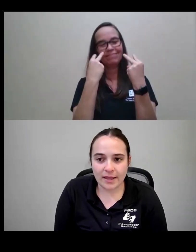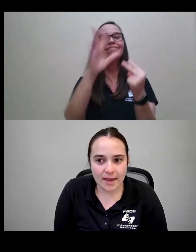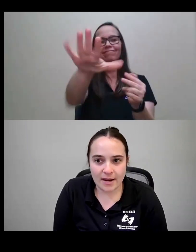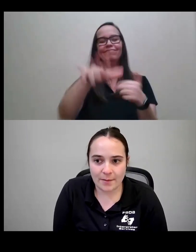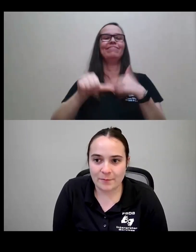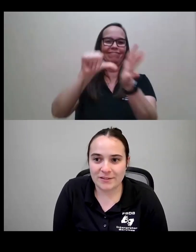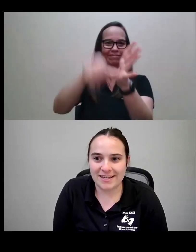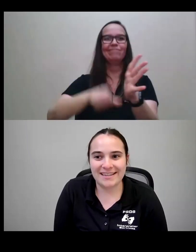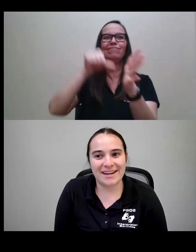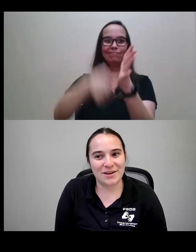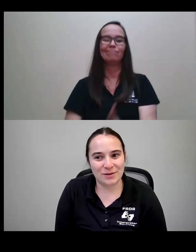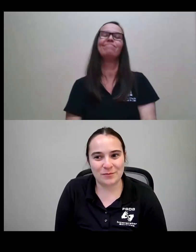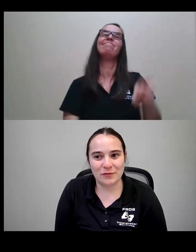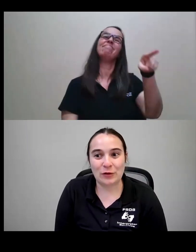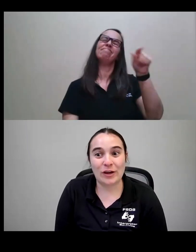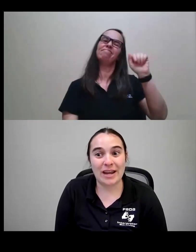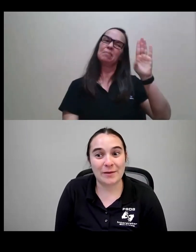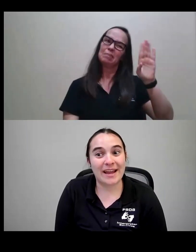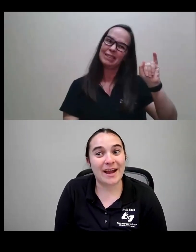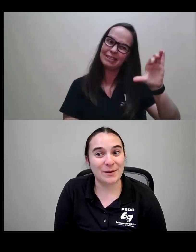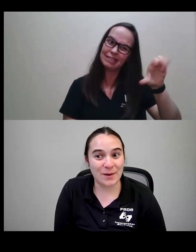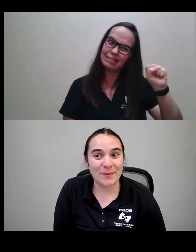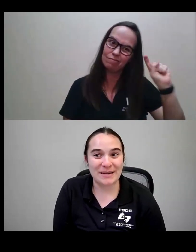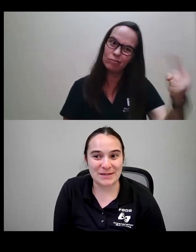All right. Again, I'm emphasizing and I know some of you are looking at me like, I know,